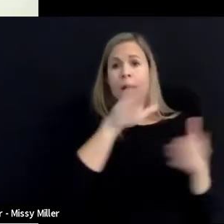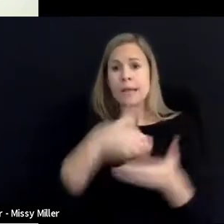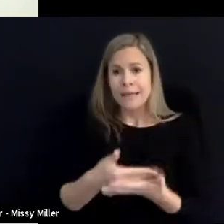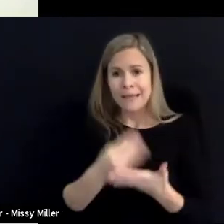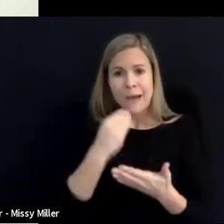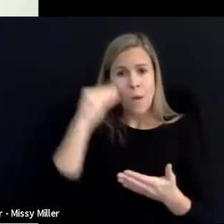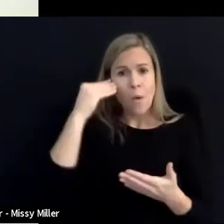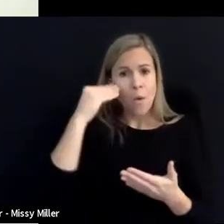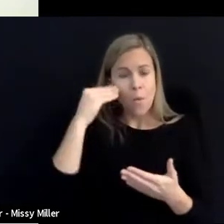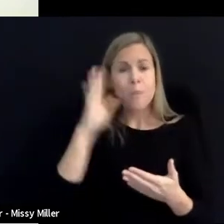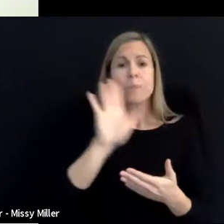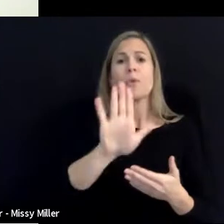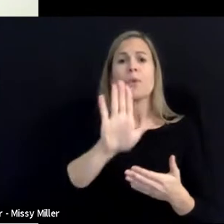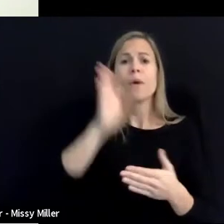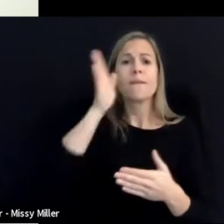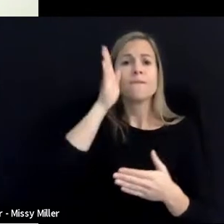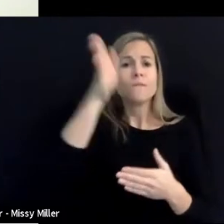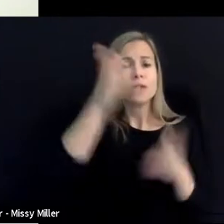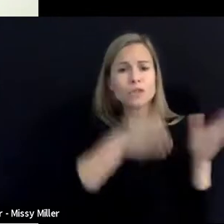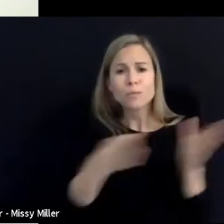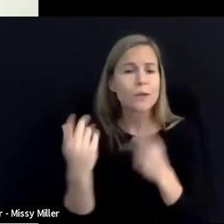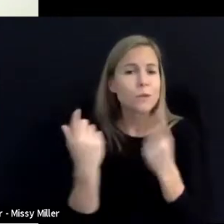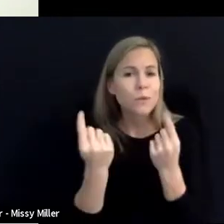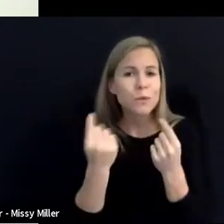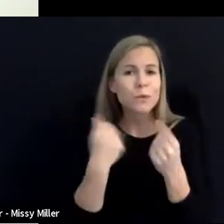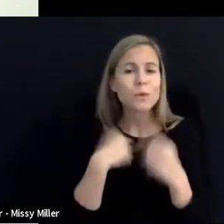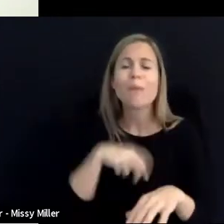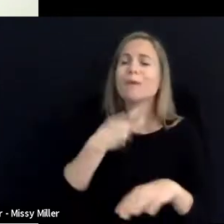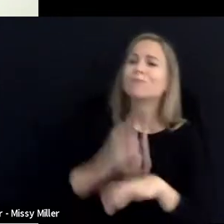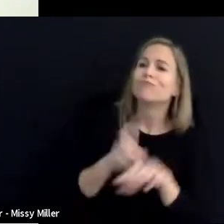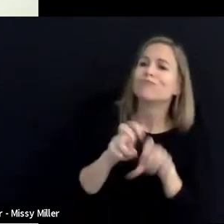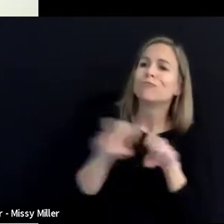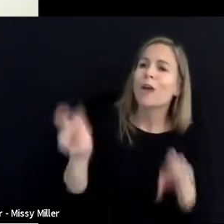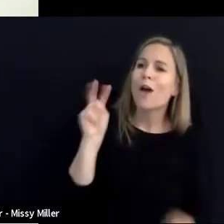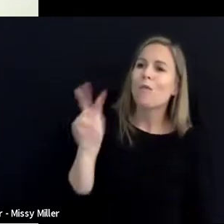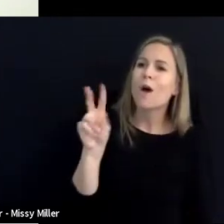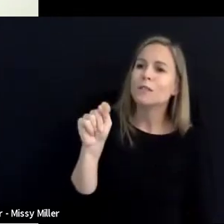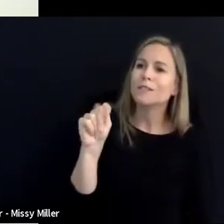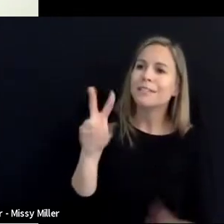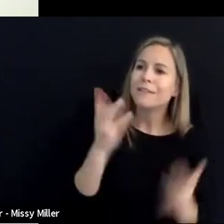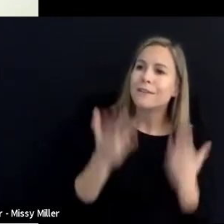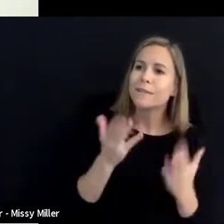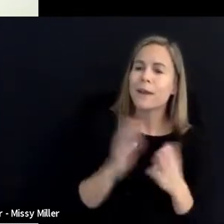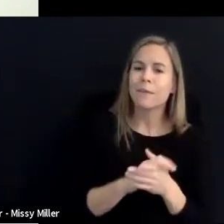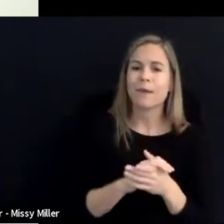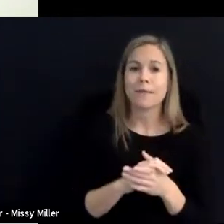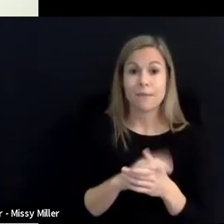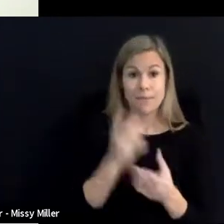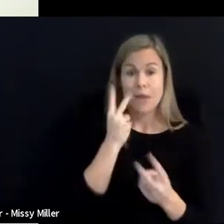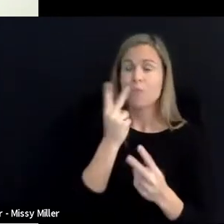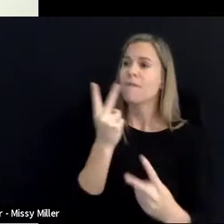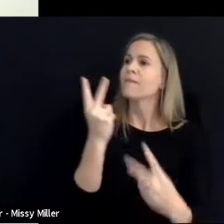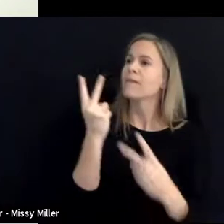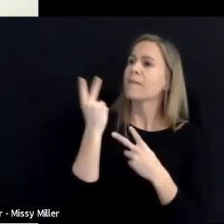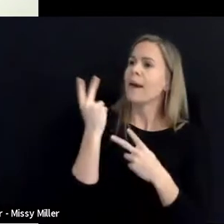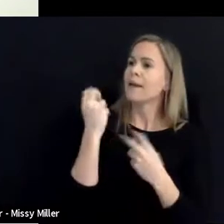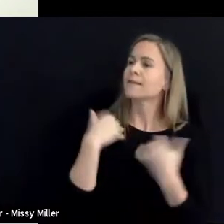What do you wanna do? I'm gonna plop in front of the TV, thank you. And then reflecting back on the day, well, the presentation was great.